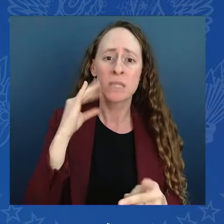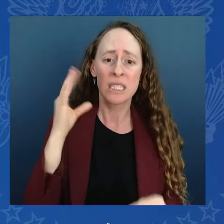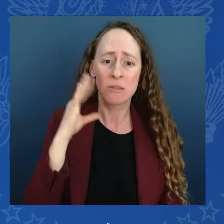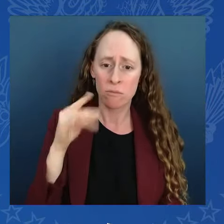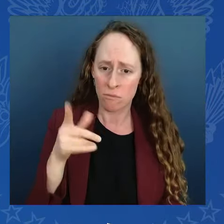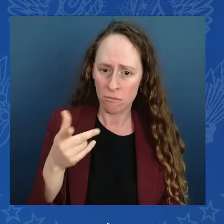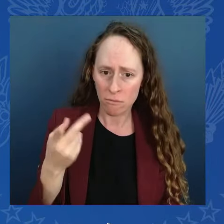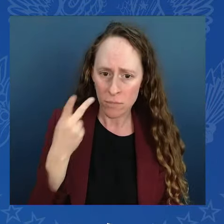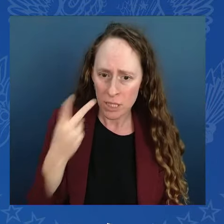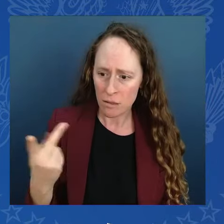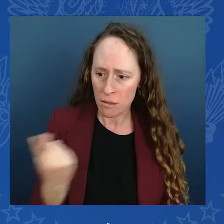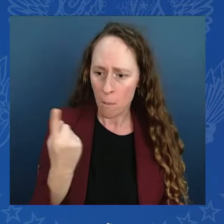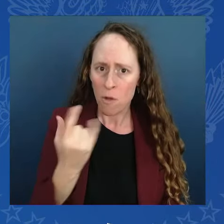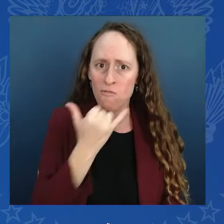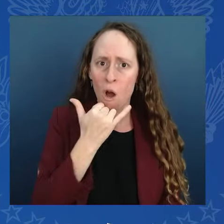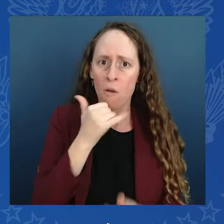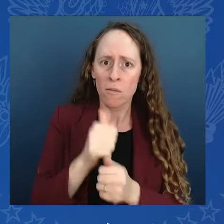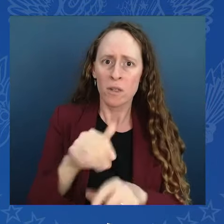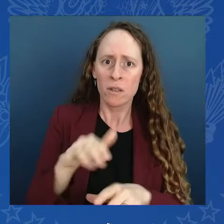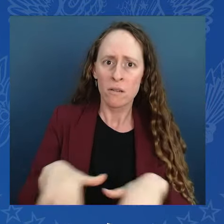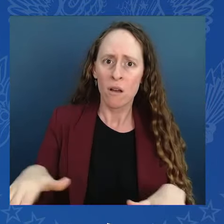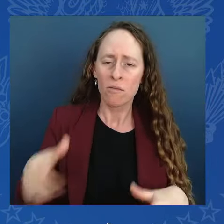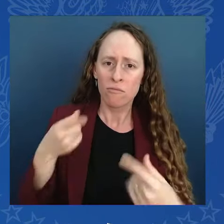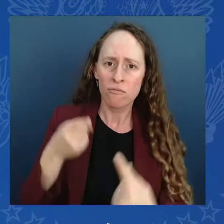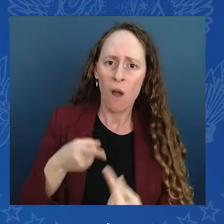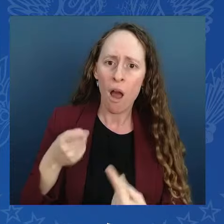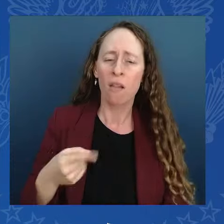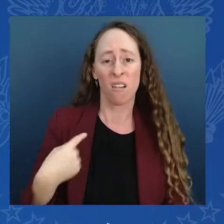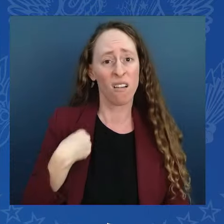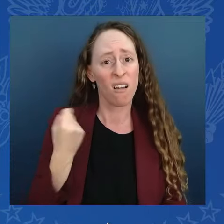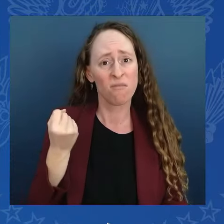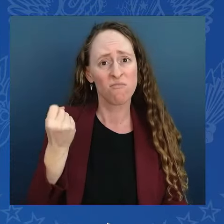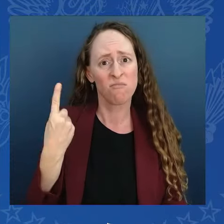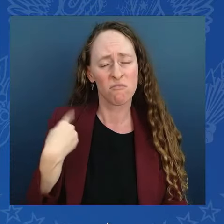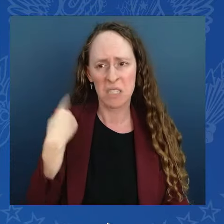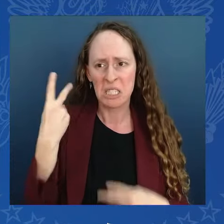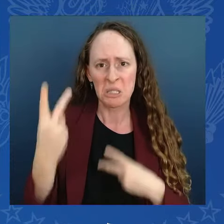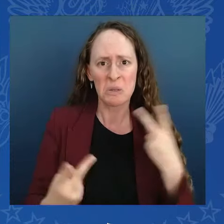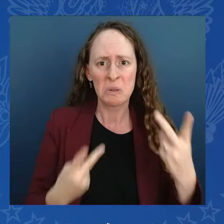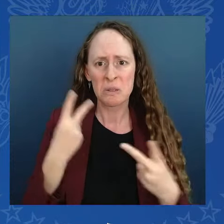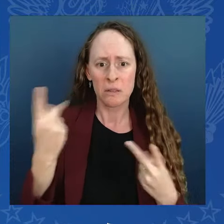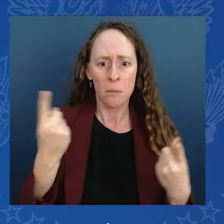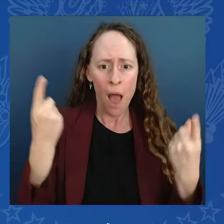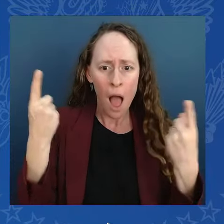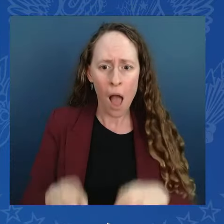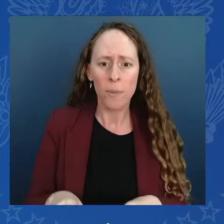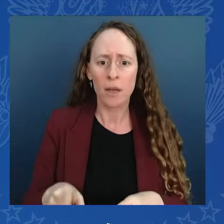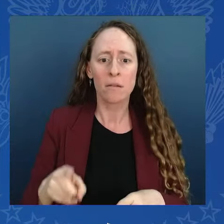Your son, your family, your [and] families like yours exposed to lead poisoning in our water,